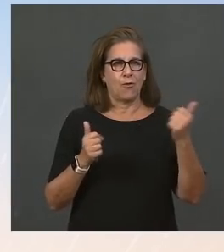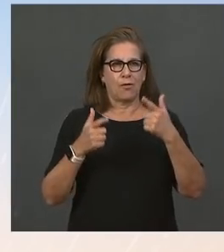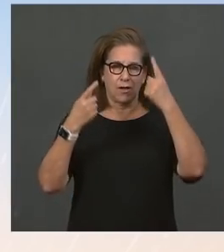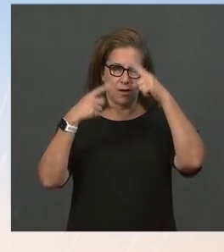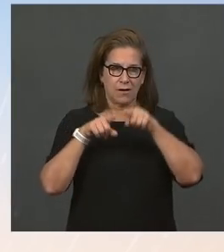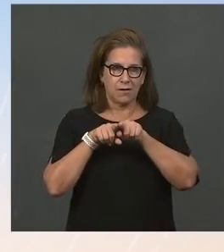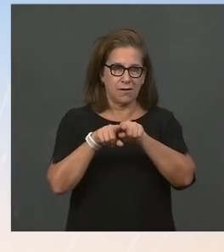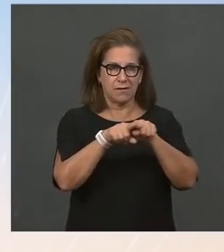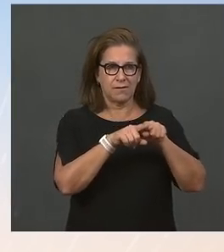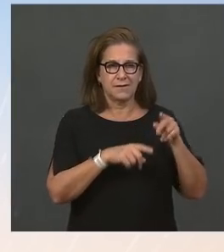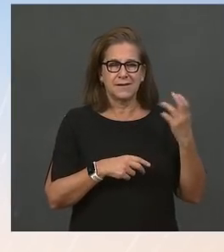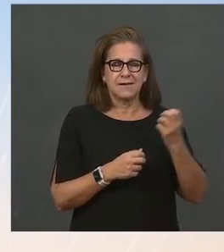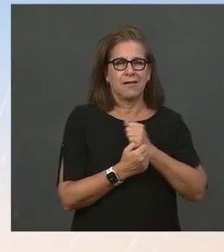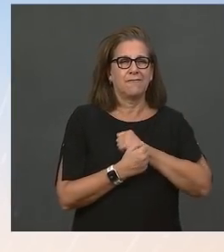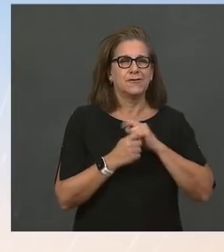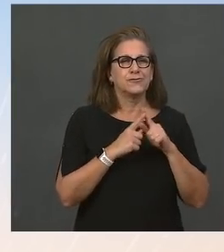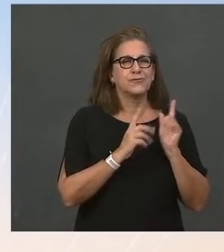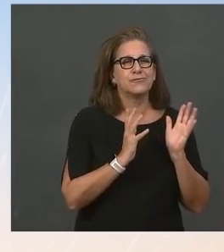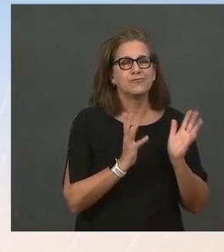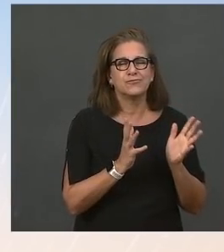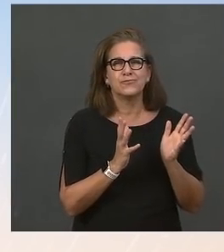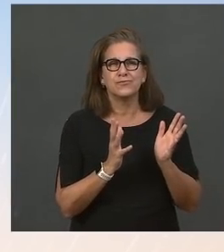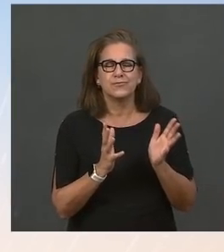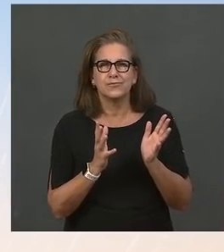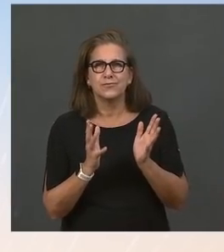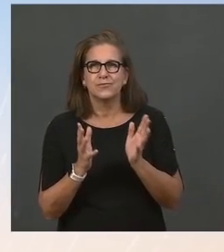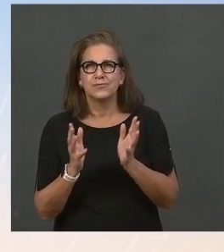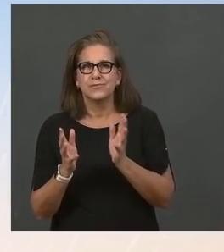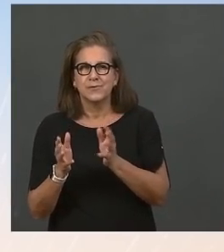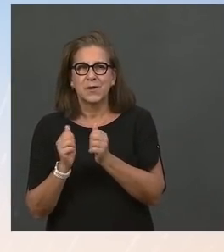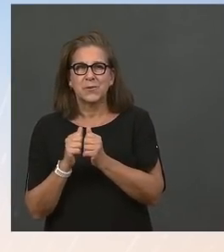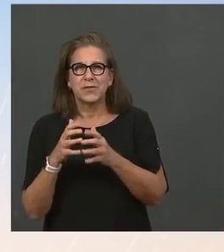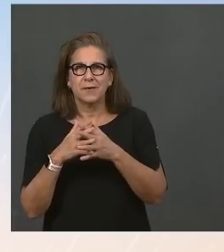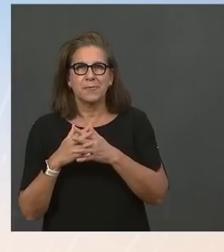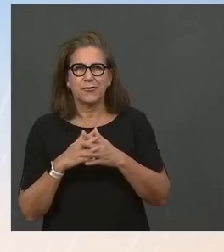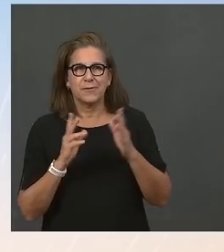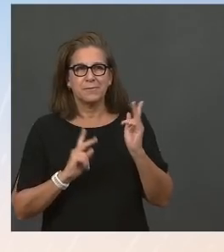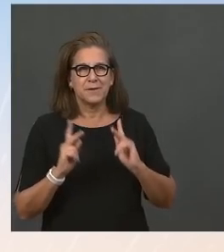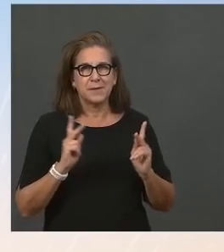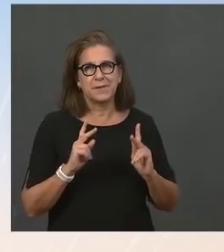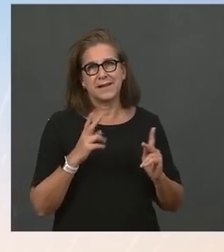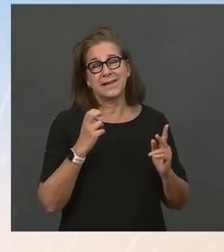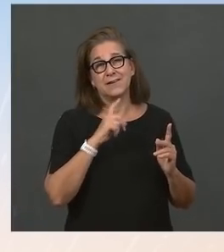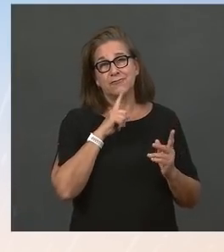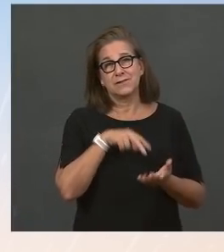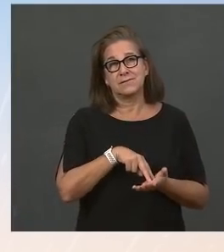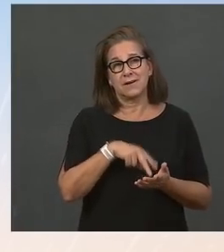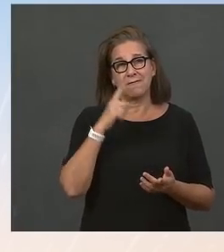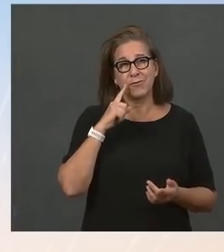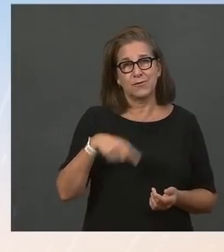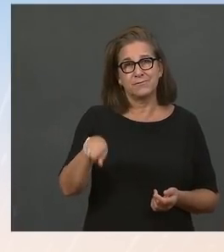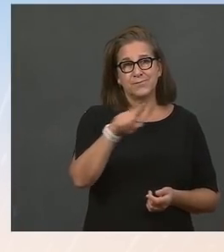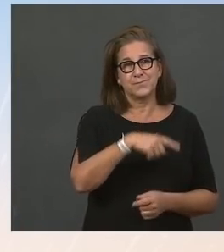with the American people about what he's fighting for. The Press: And then two more, just to follow up on last night. Can you clarify where discussions are,